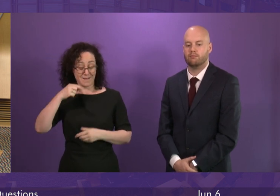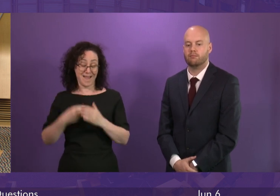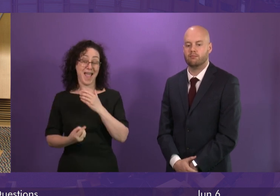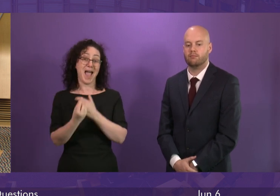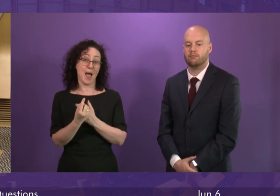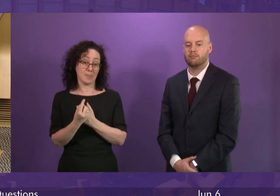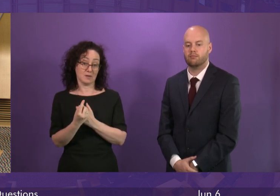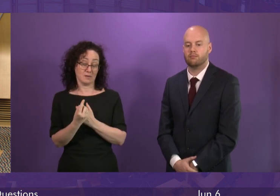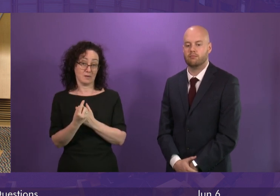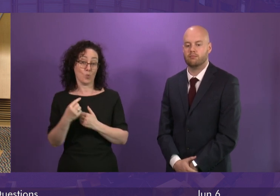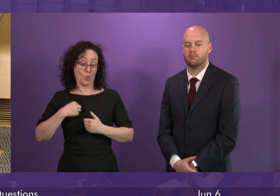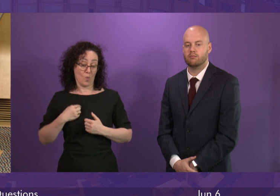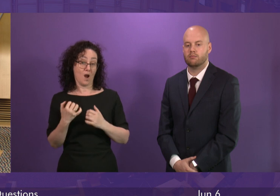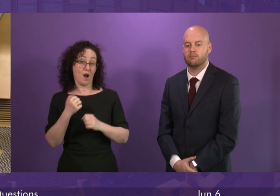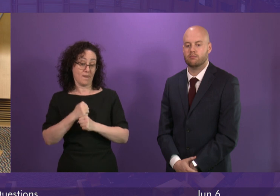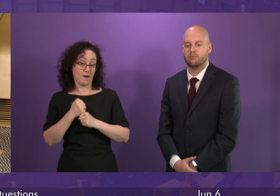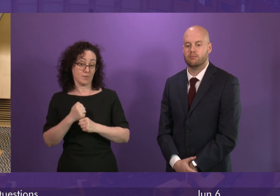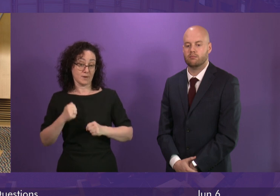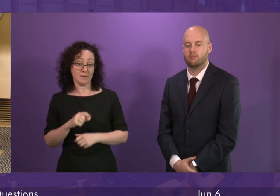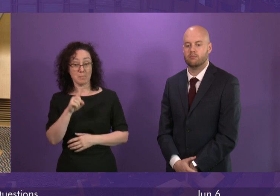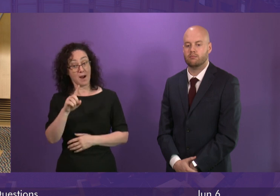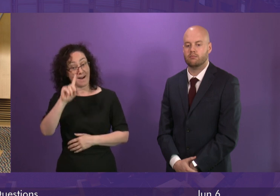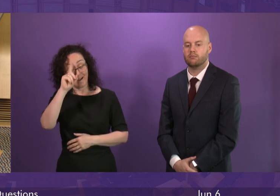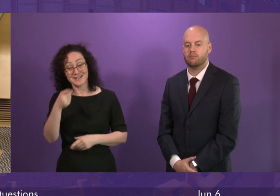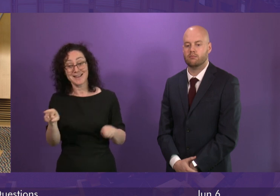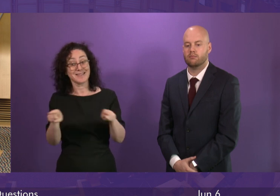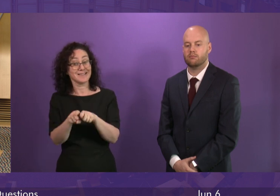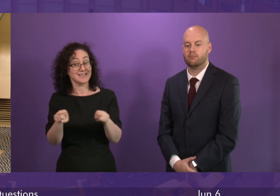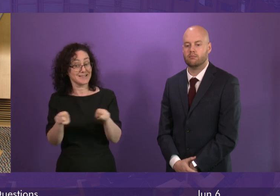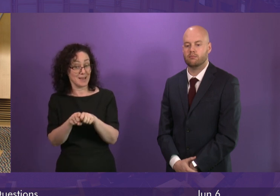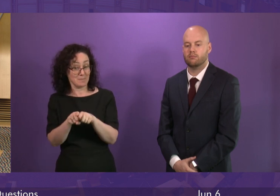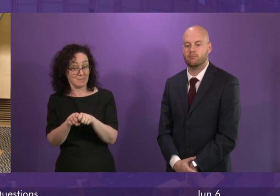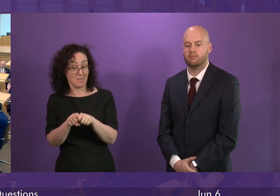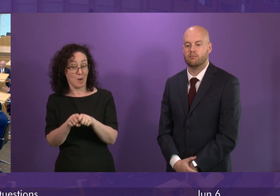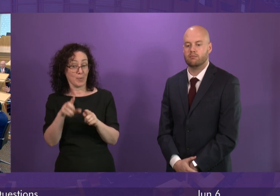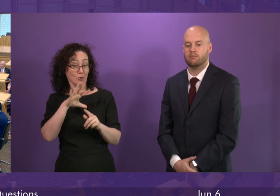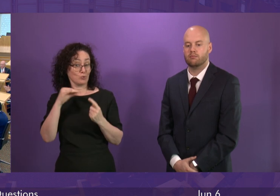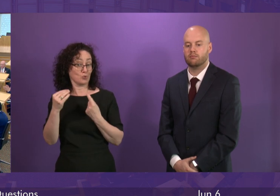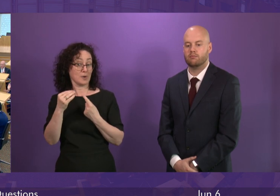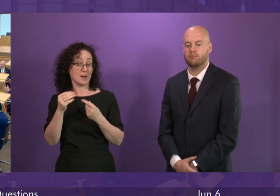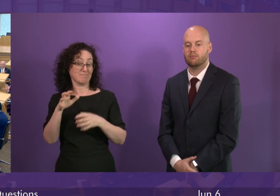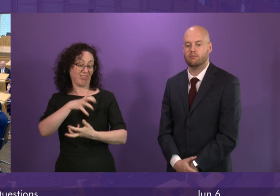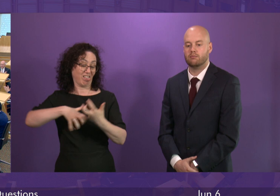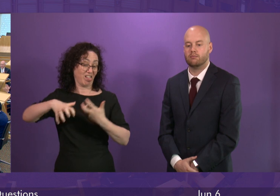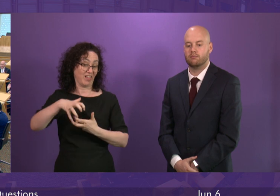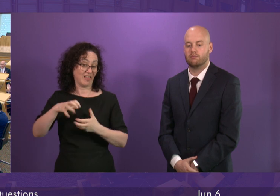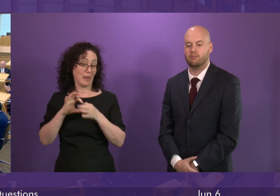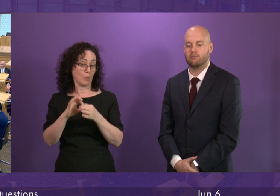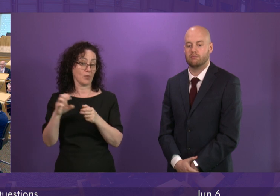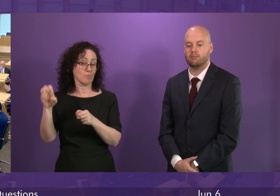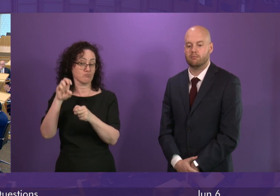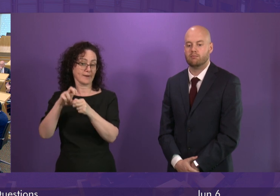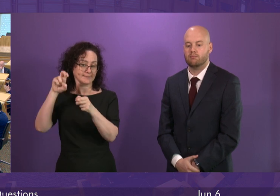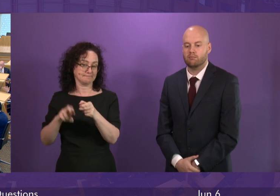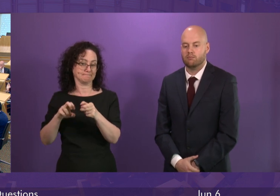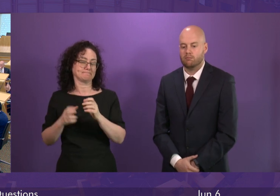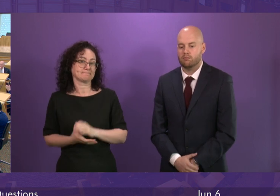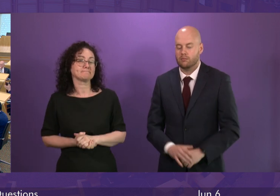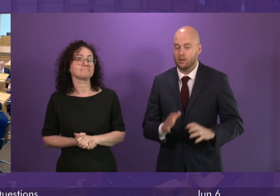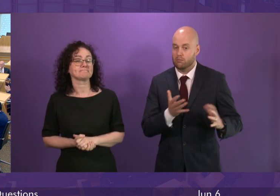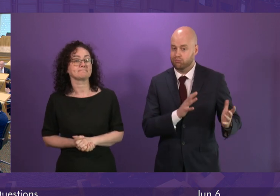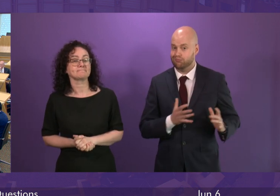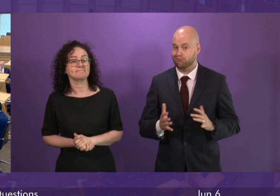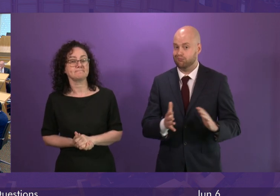watch; the same cannot be said for the Tories and the mess that they have got us into on